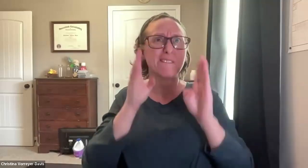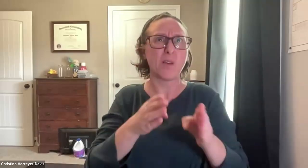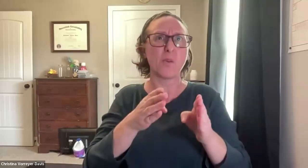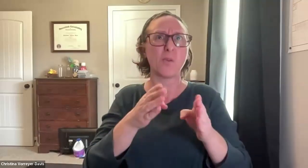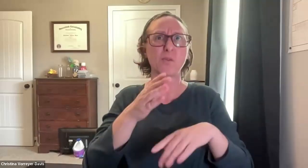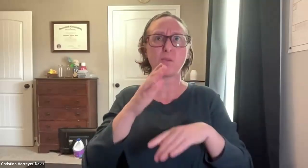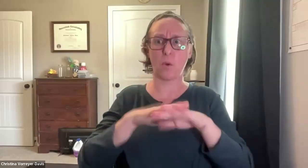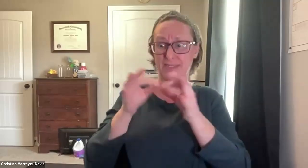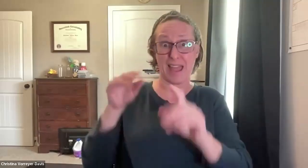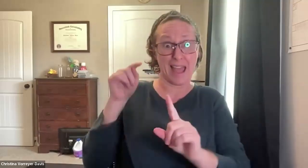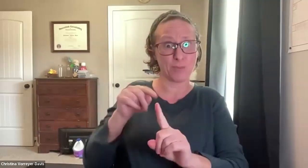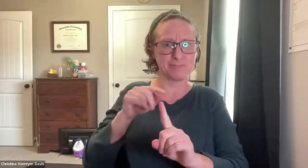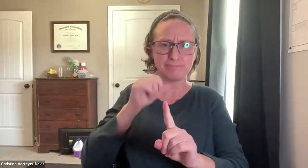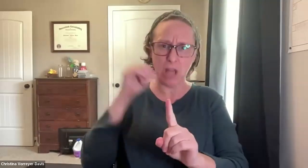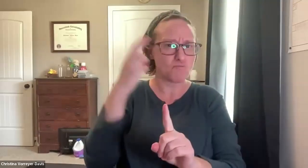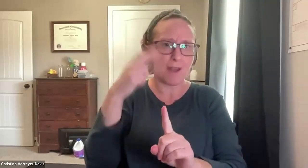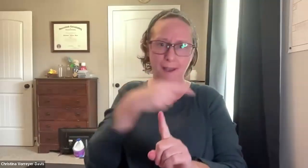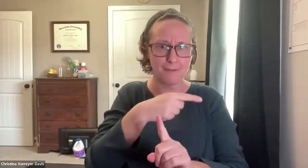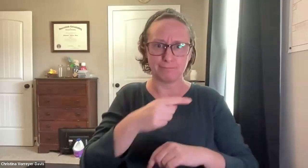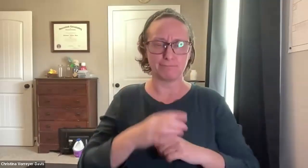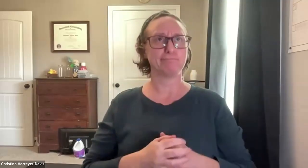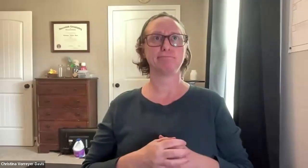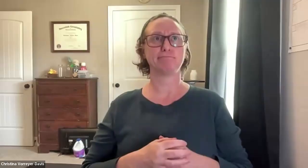and how the focus should really be on language.